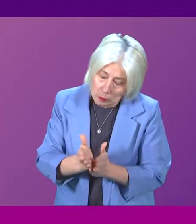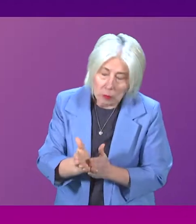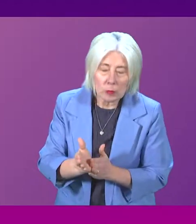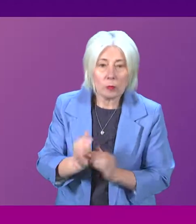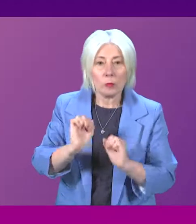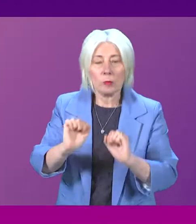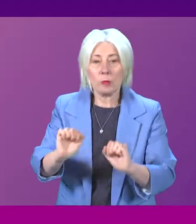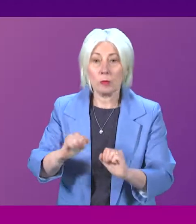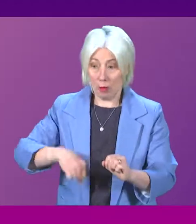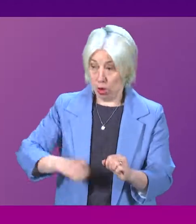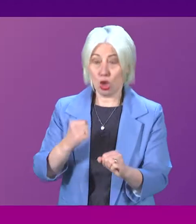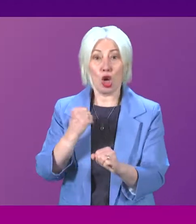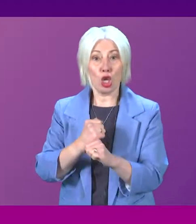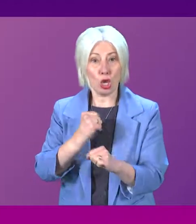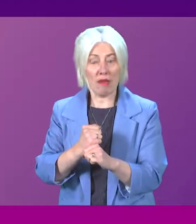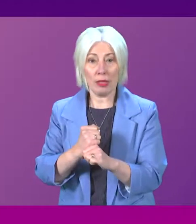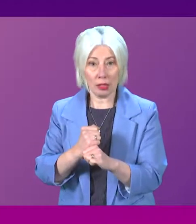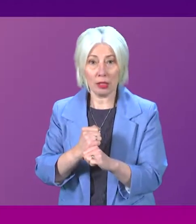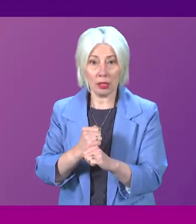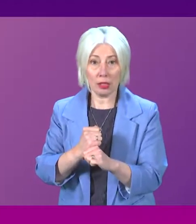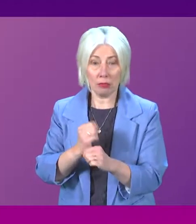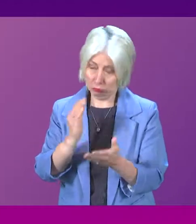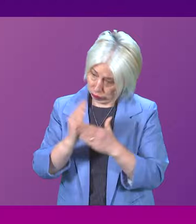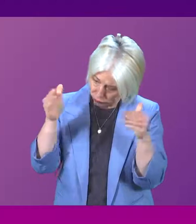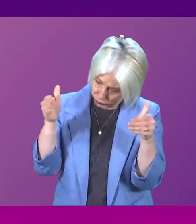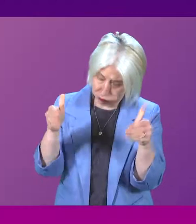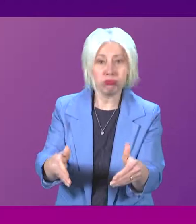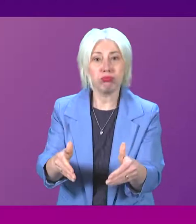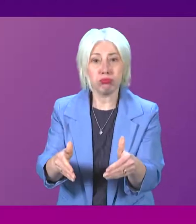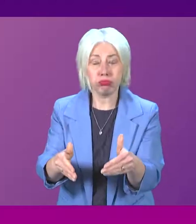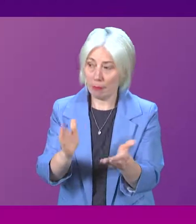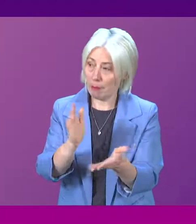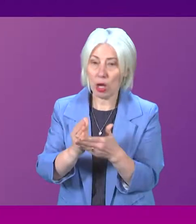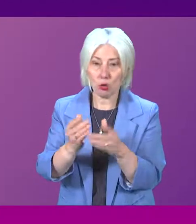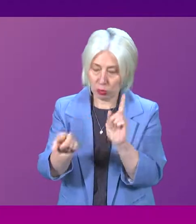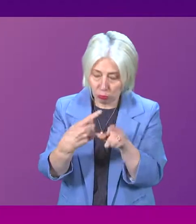The Government is entirely focused on ensuring that we address the clinical needs of individuals